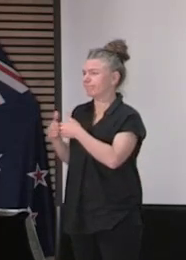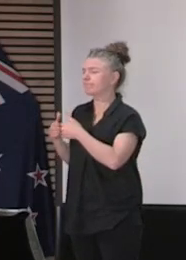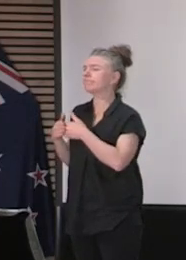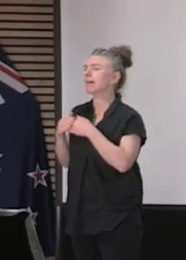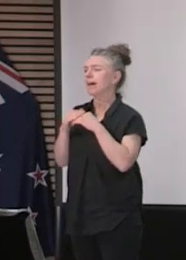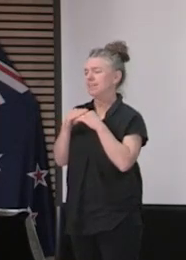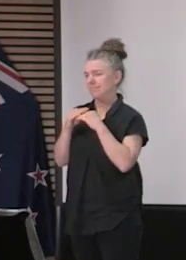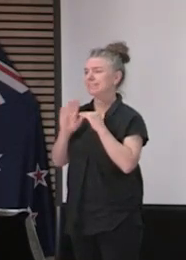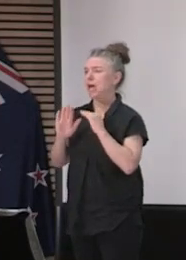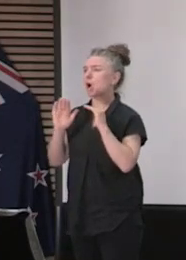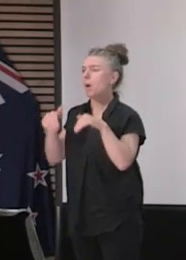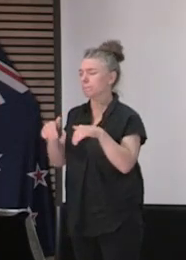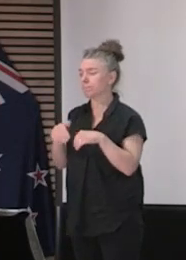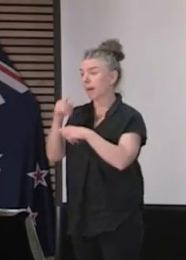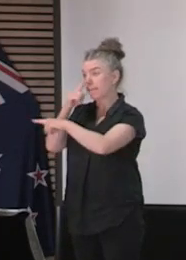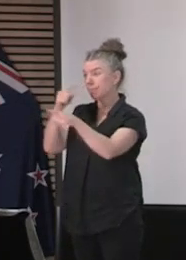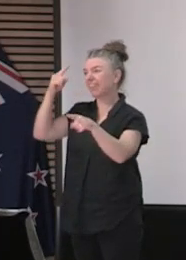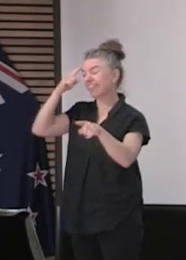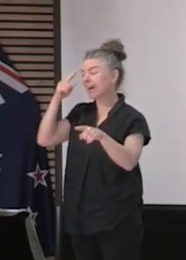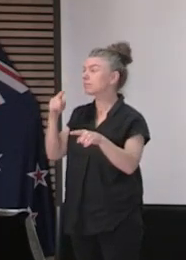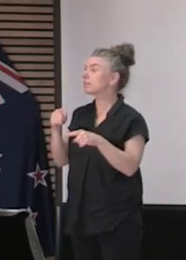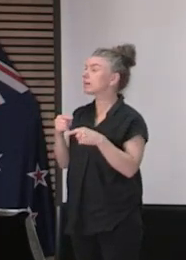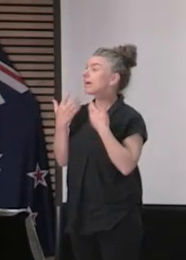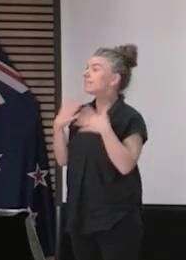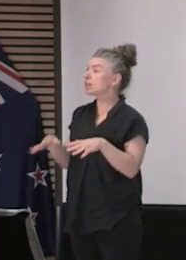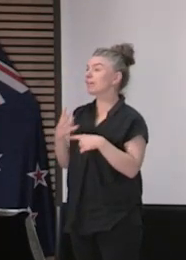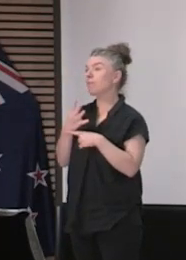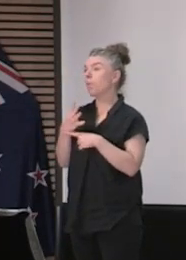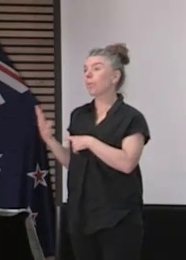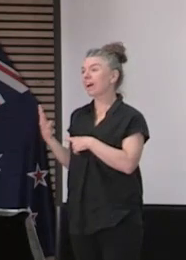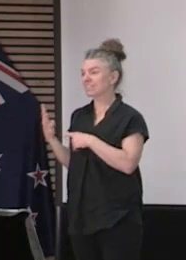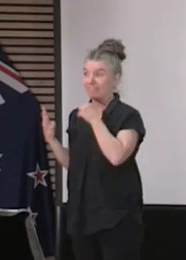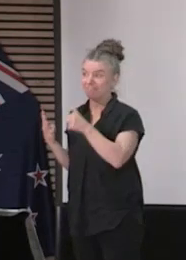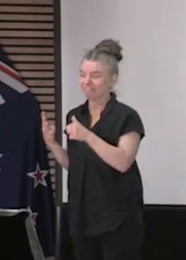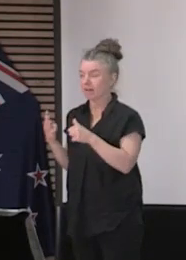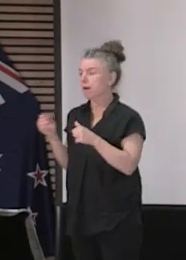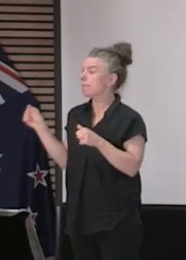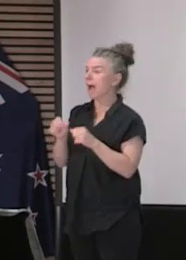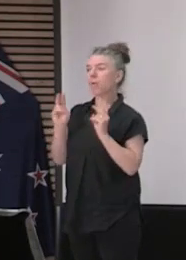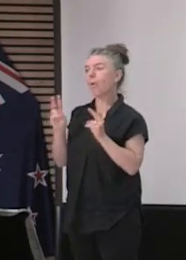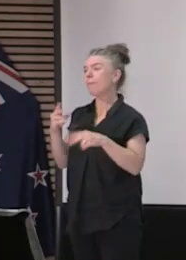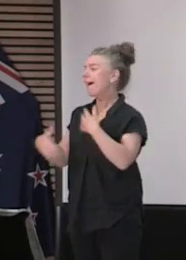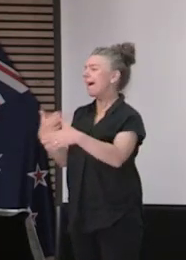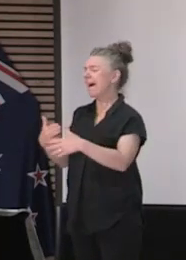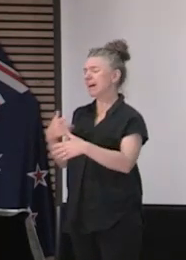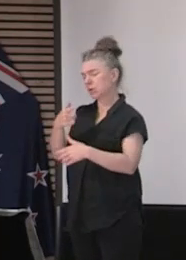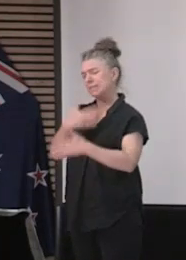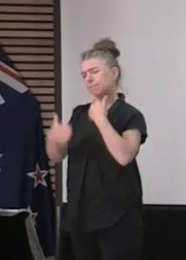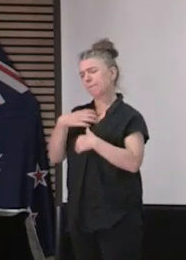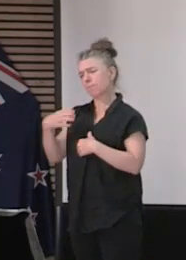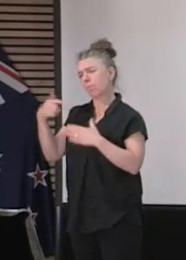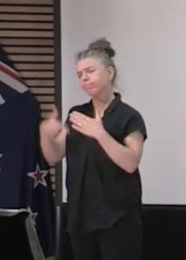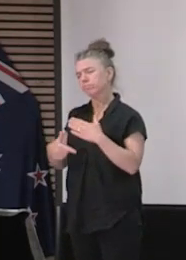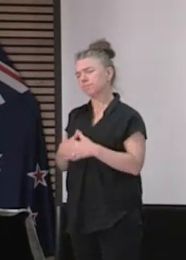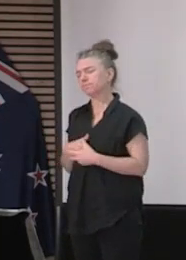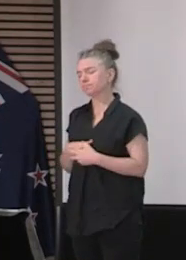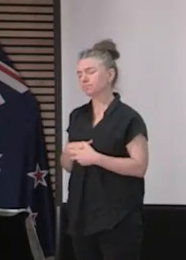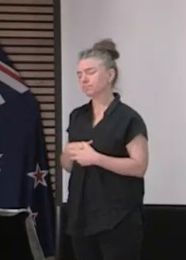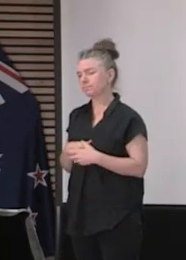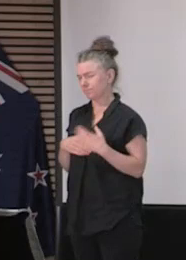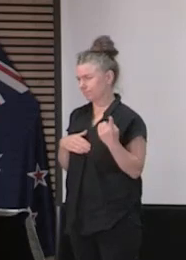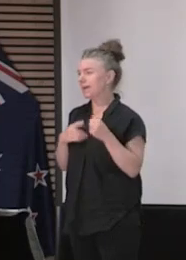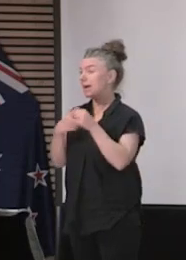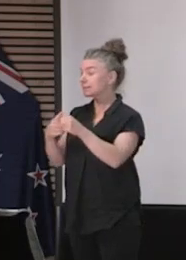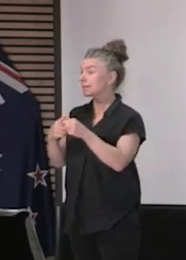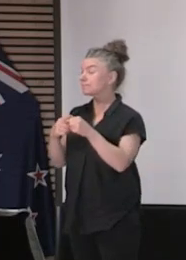Can youexplain why that's the case?When we're in the position tomove from alert level 4,